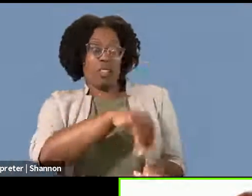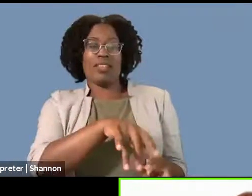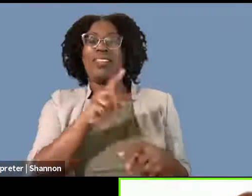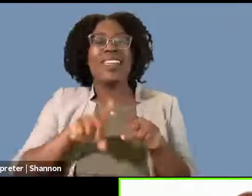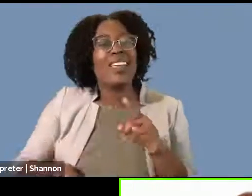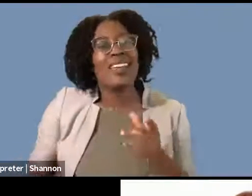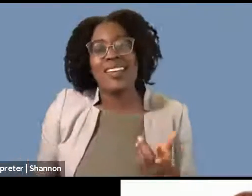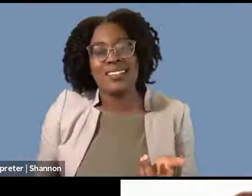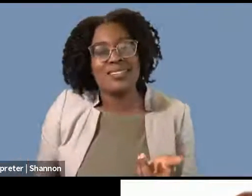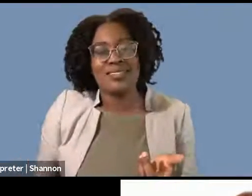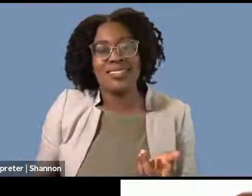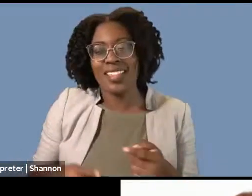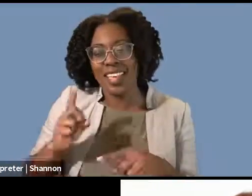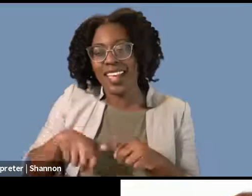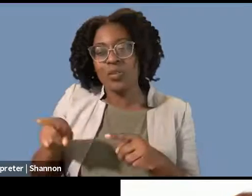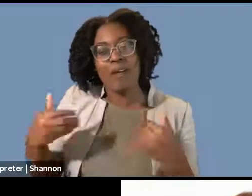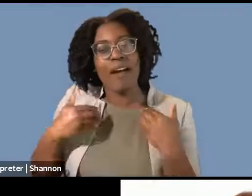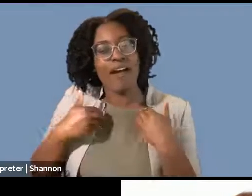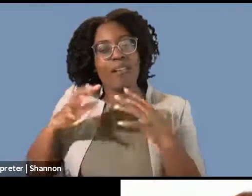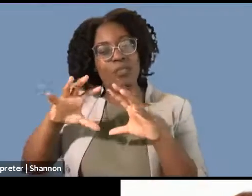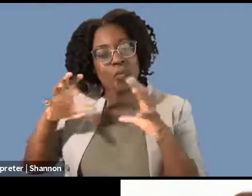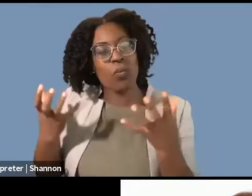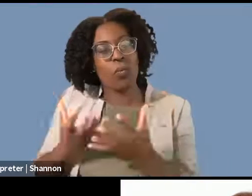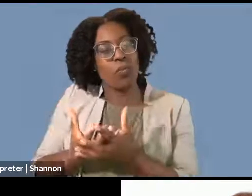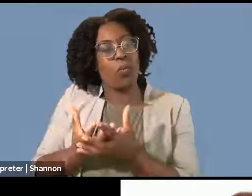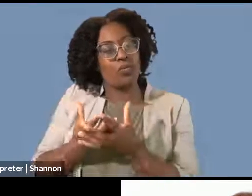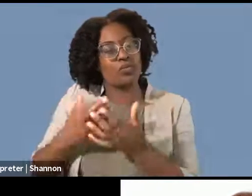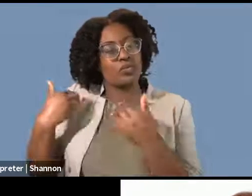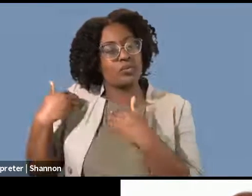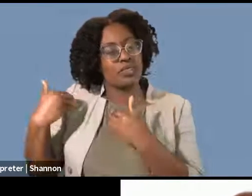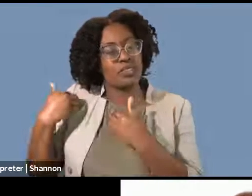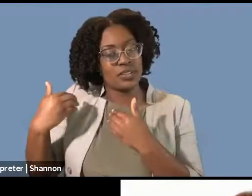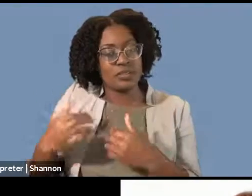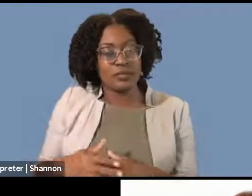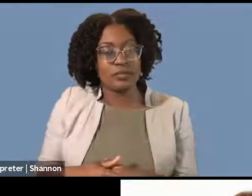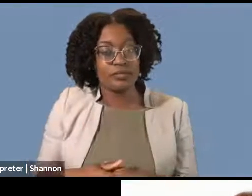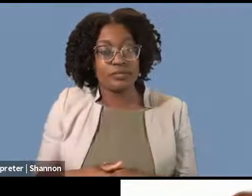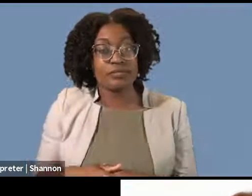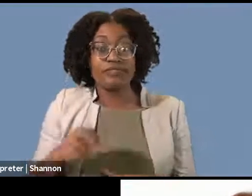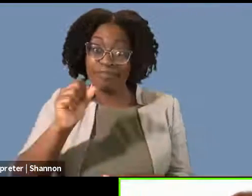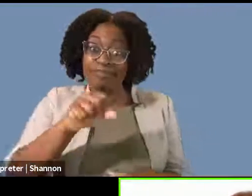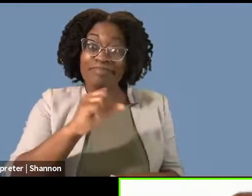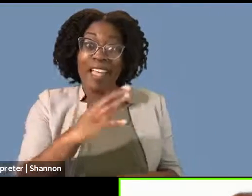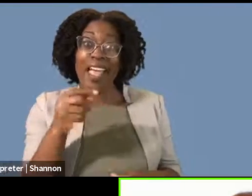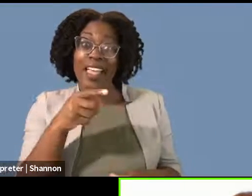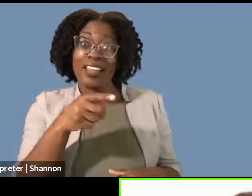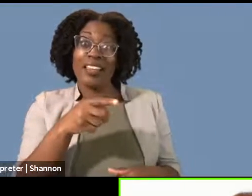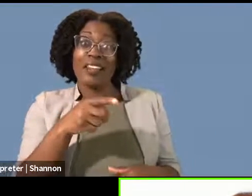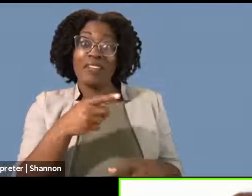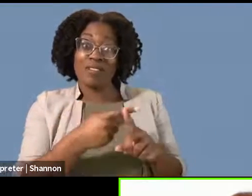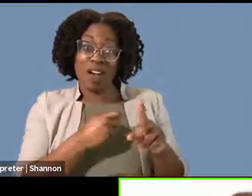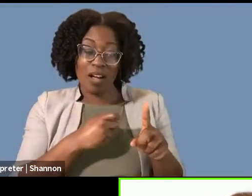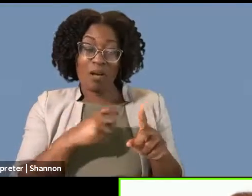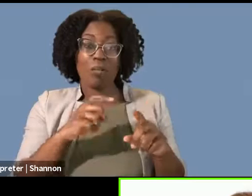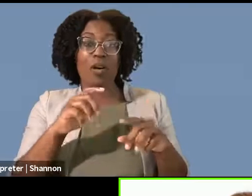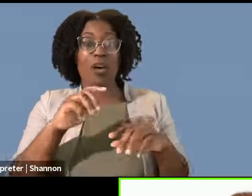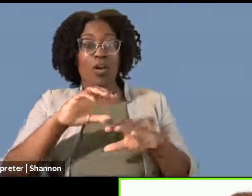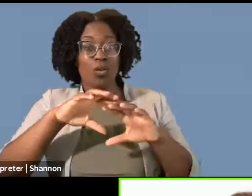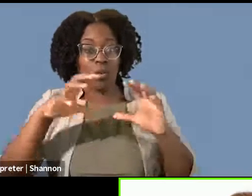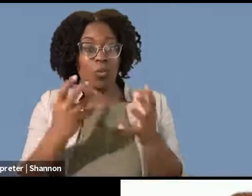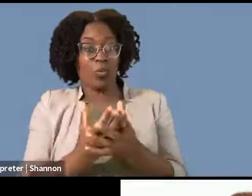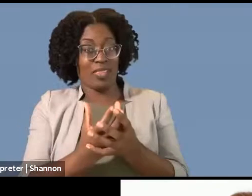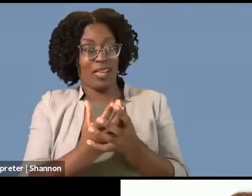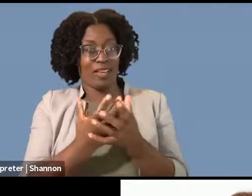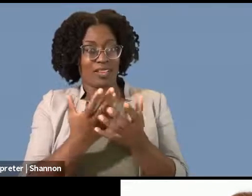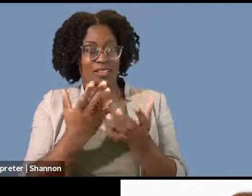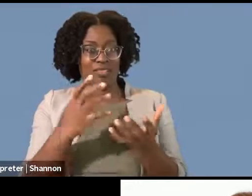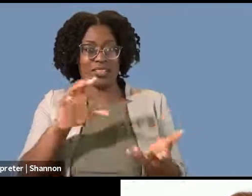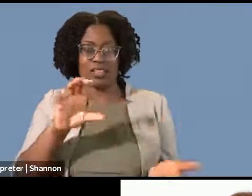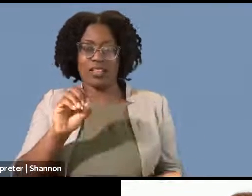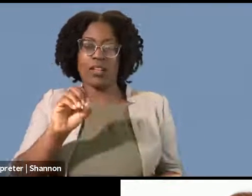And coming from a colonized country is another part of it. Colonialism did have a huge